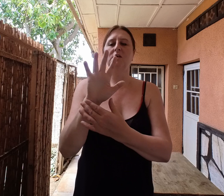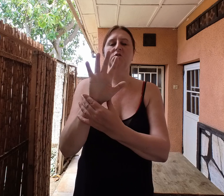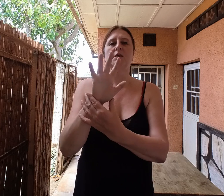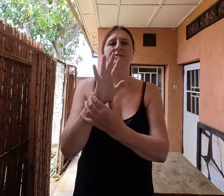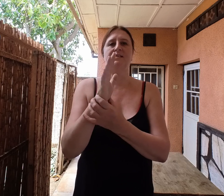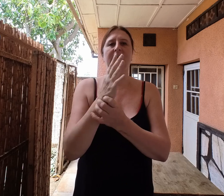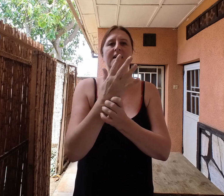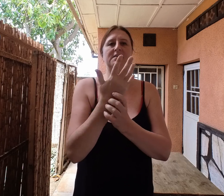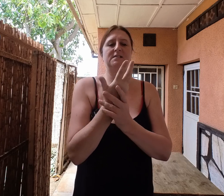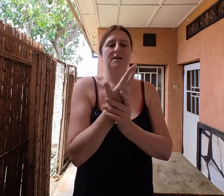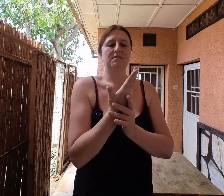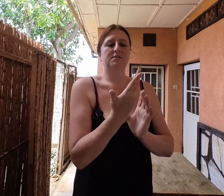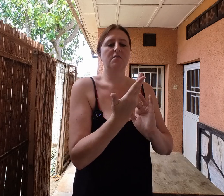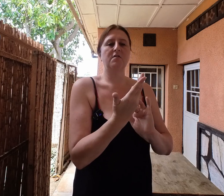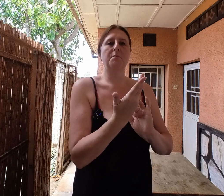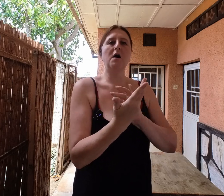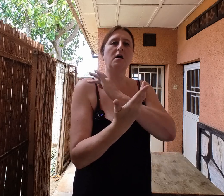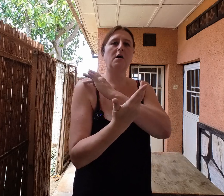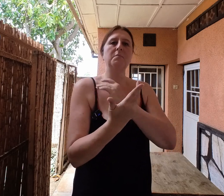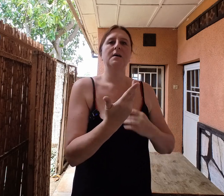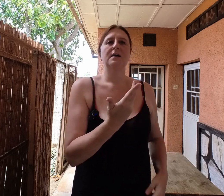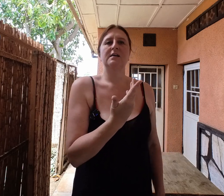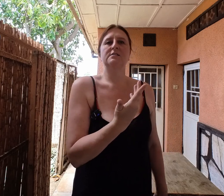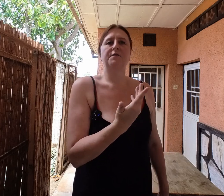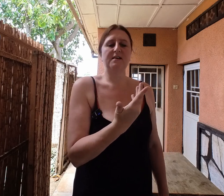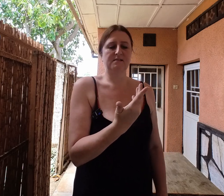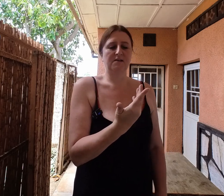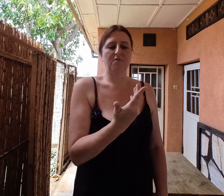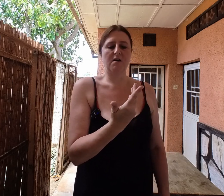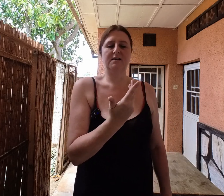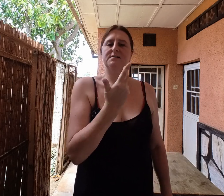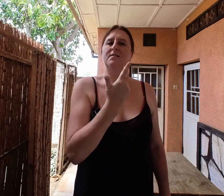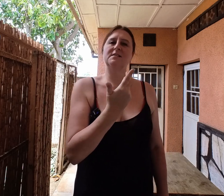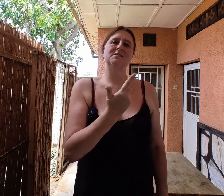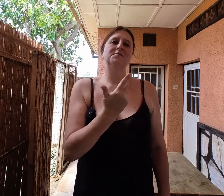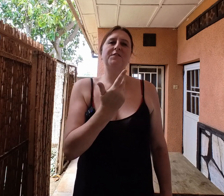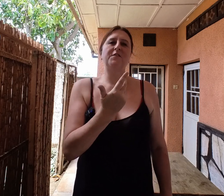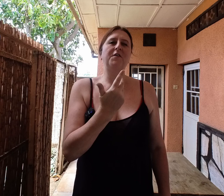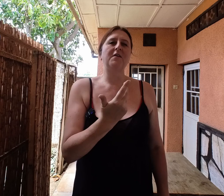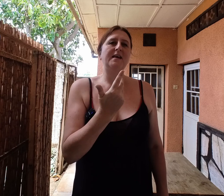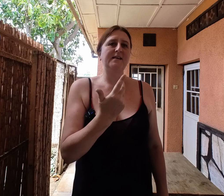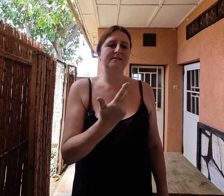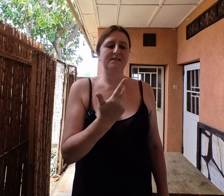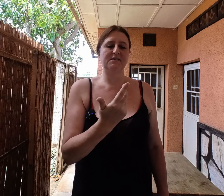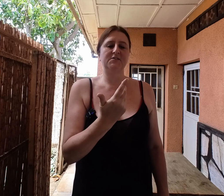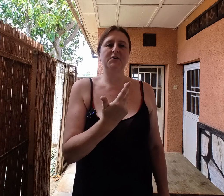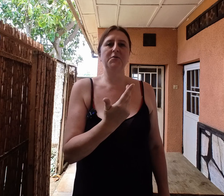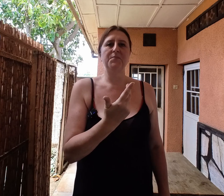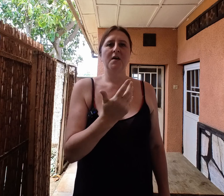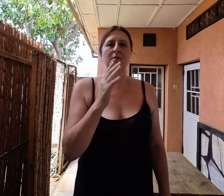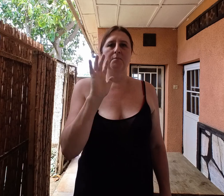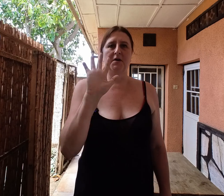but we're twisting it so that the palm is facing right. So, that doesn't feel very easy to do,